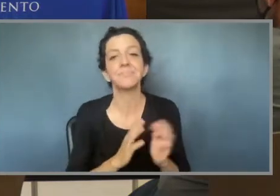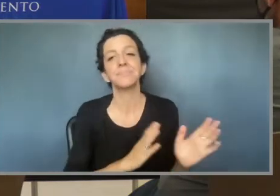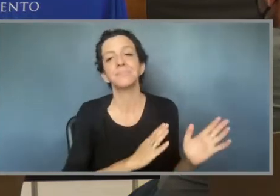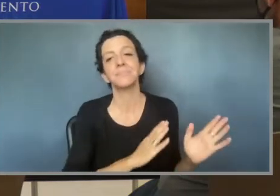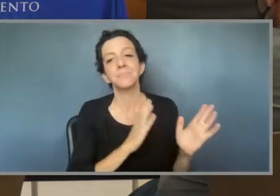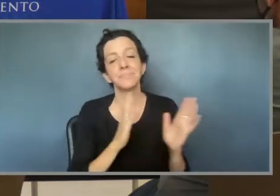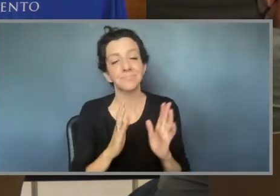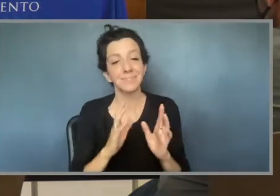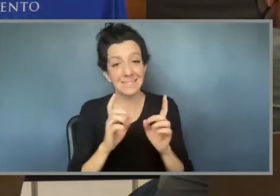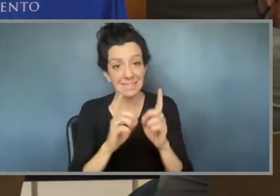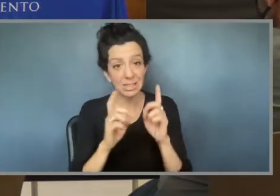Studio: district three based in carmichael.